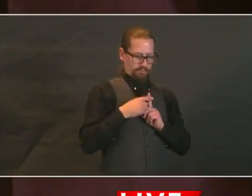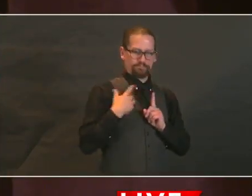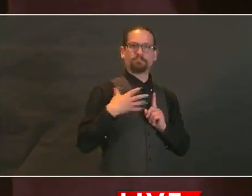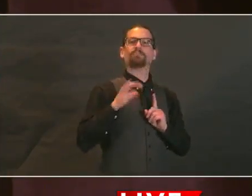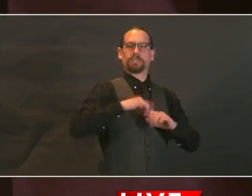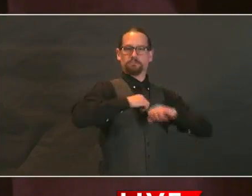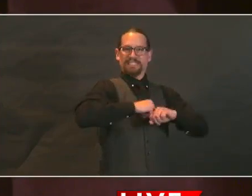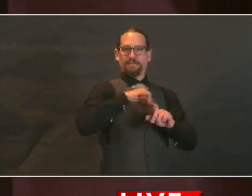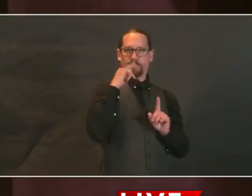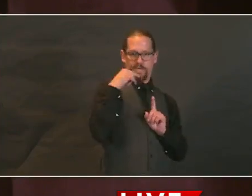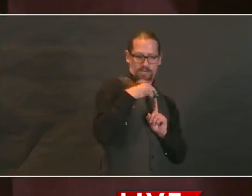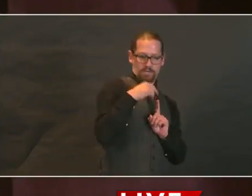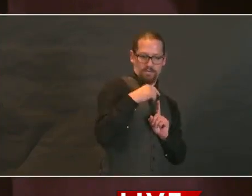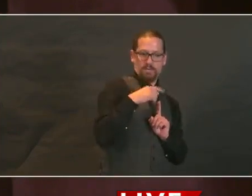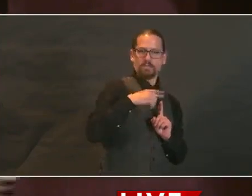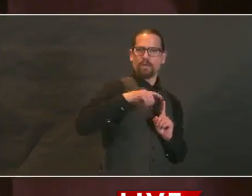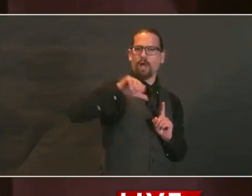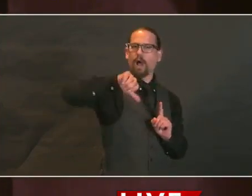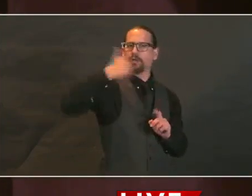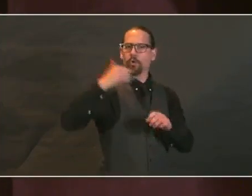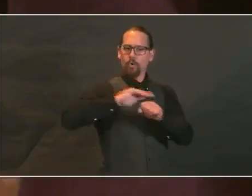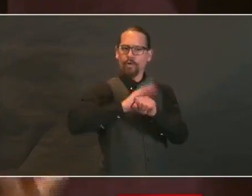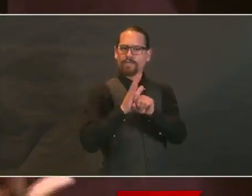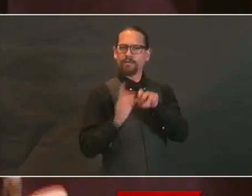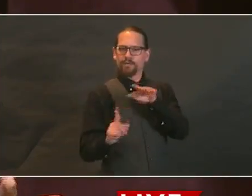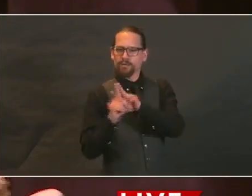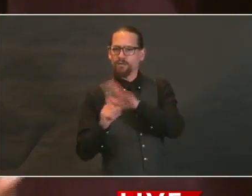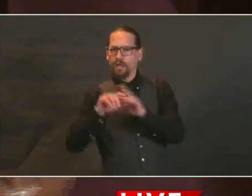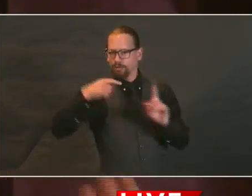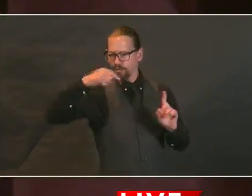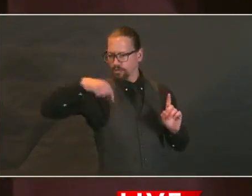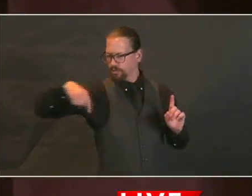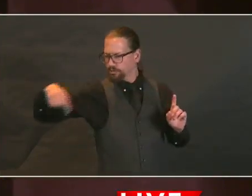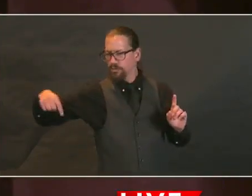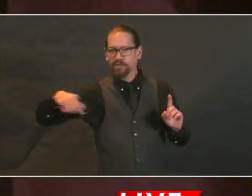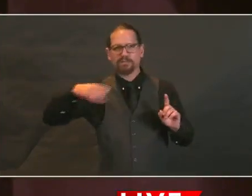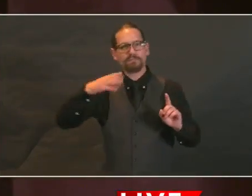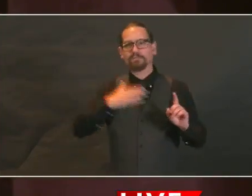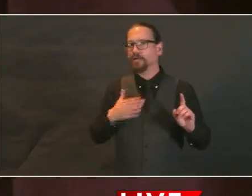THE TIME. IT'S PRETTY MUCH GUARANTEED THAT THE NEWER MORE SEVERE VARIANCE OF WHAT'S